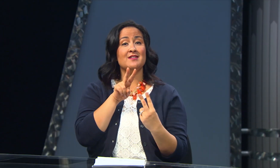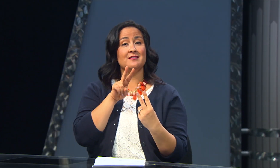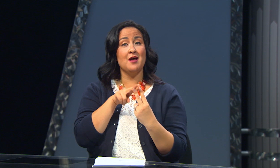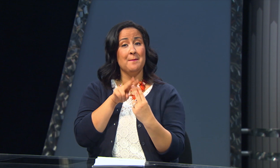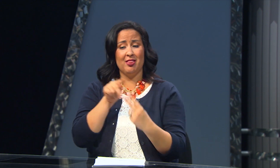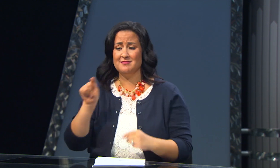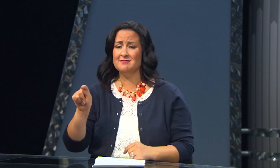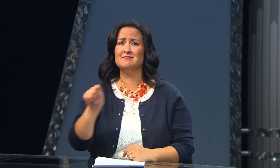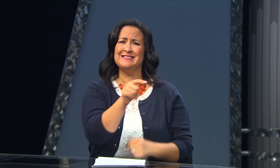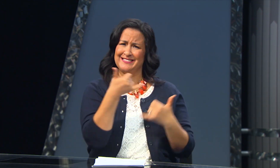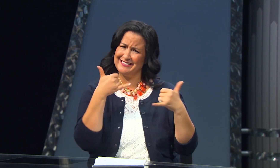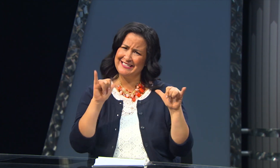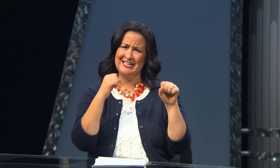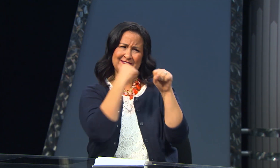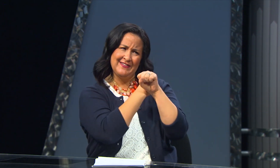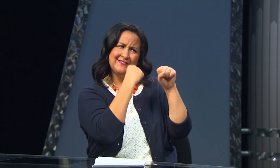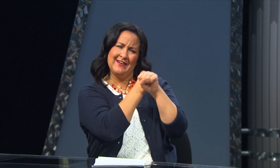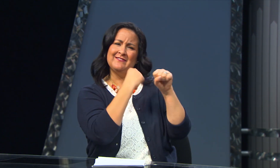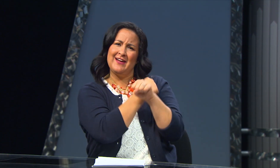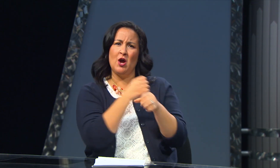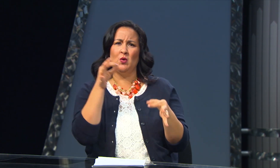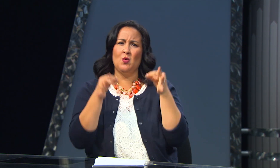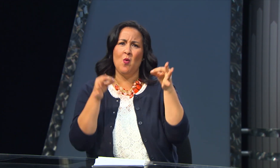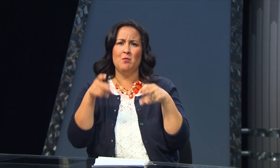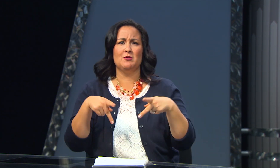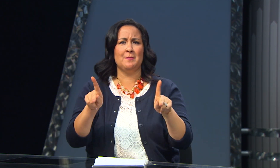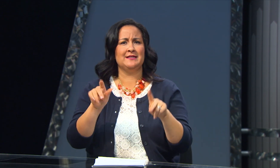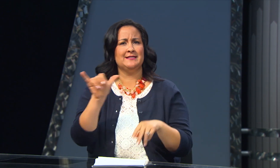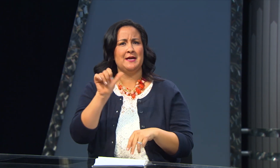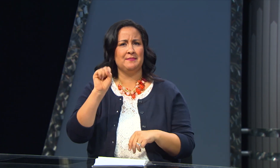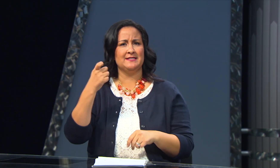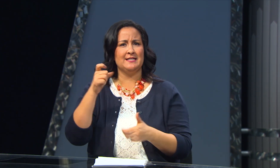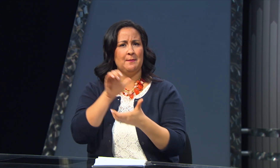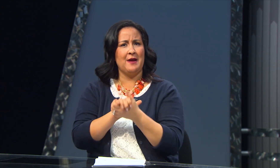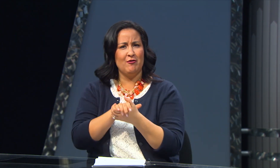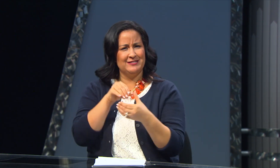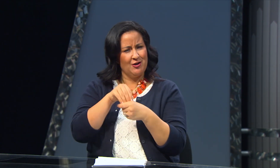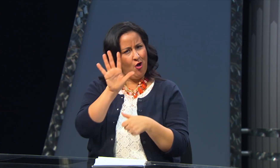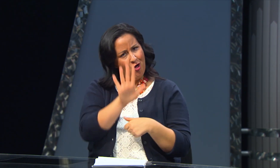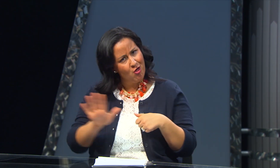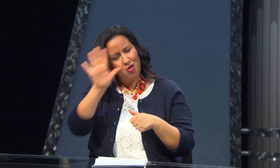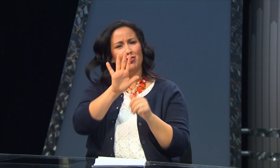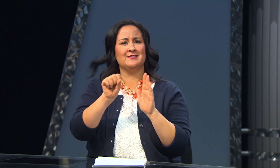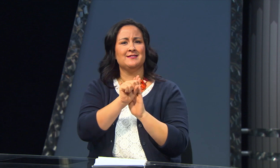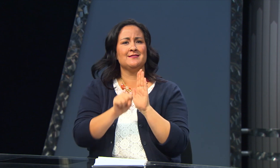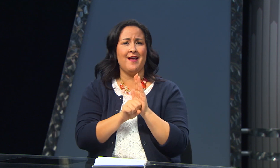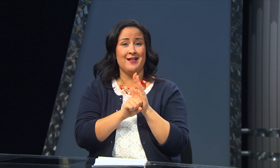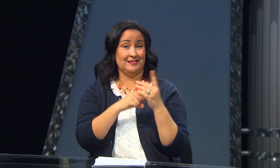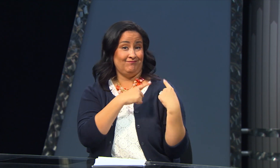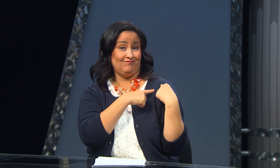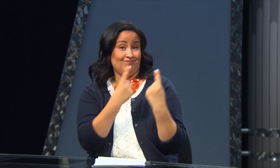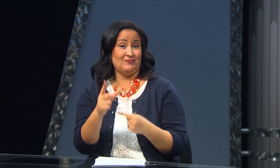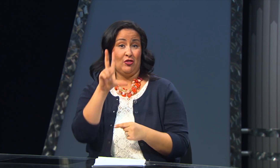COUPLES CONTINUE THEIR BATTLE IN COURT TO ALLOW SAME-SEX MARRIAGE IN ALL STATES. ARIZONA